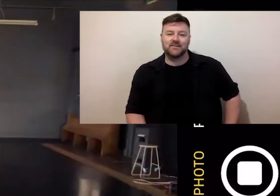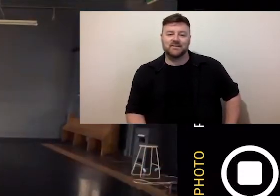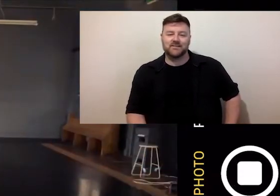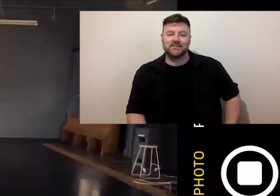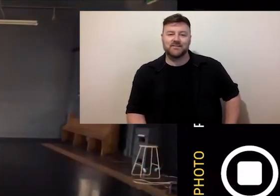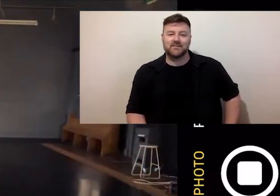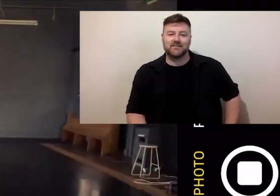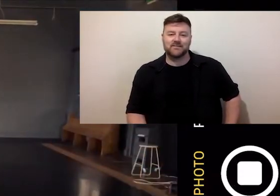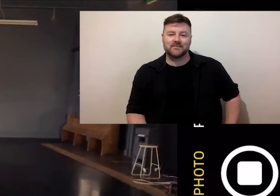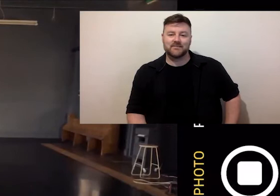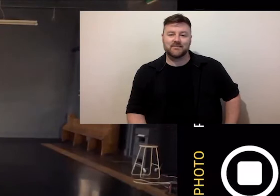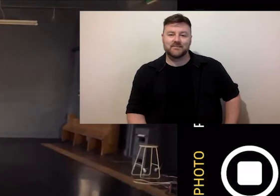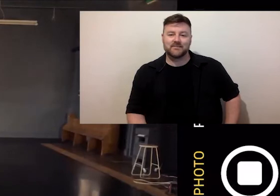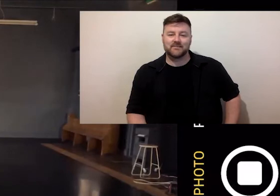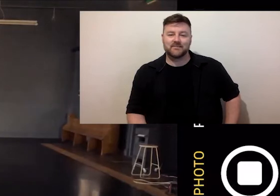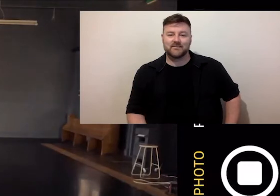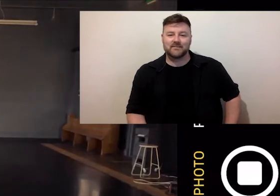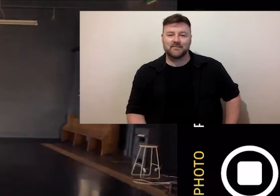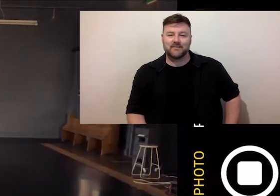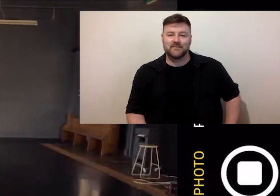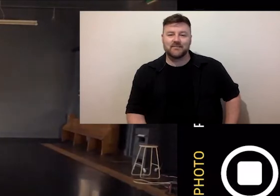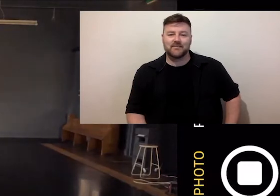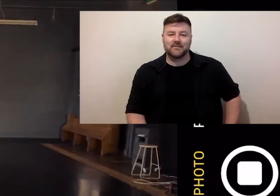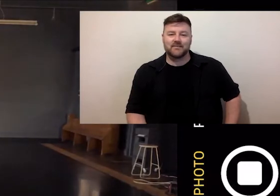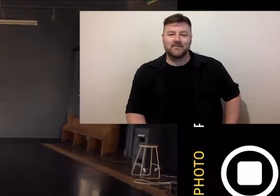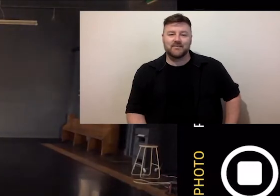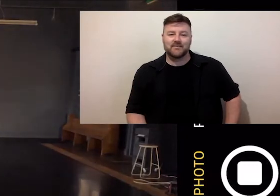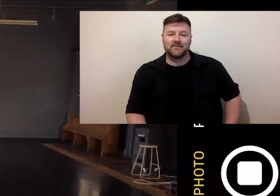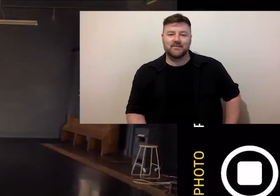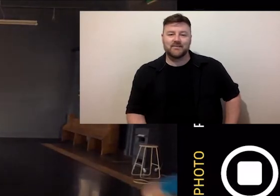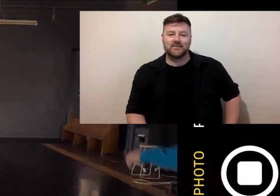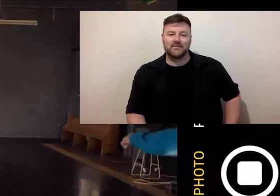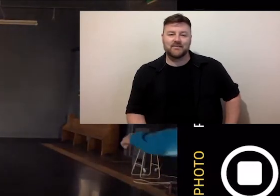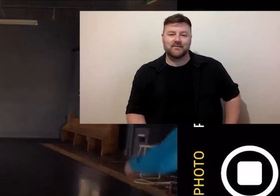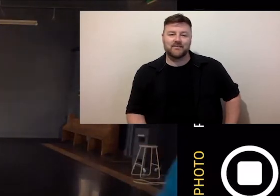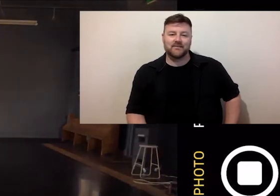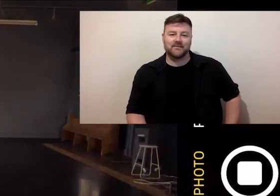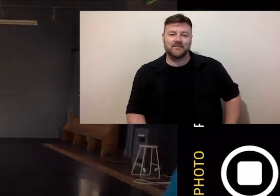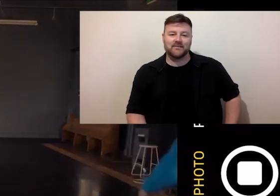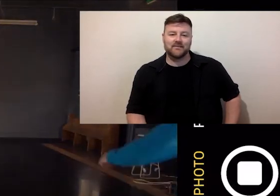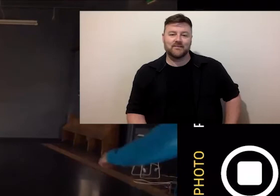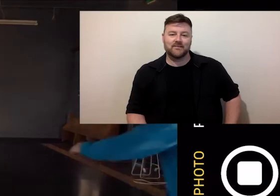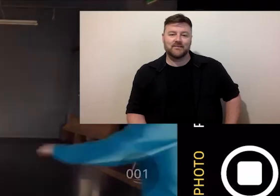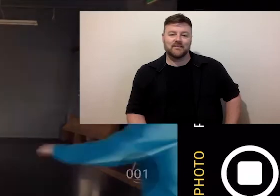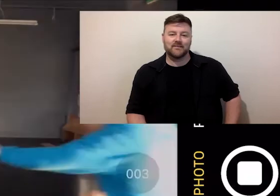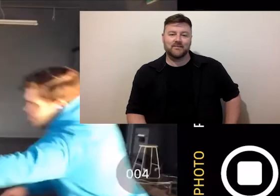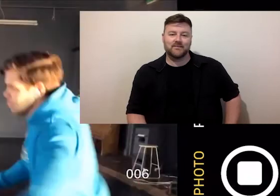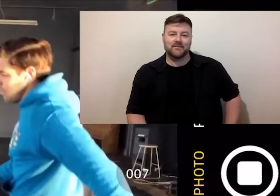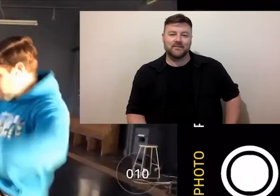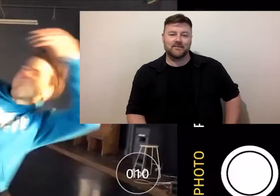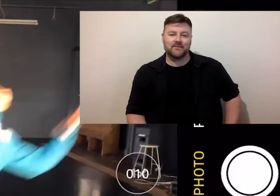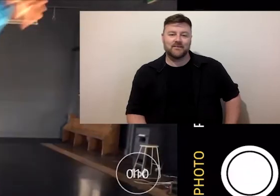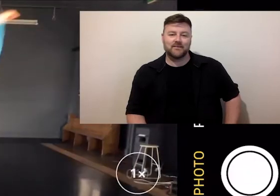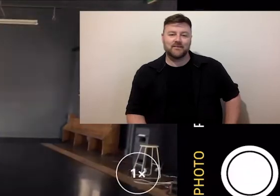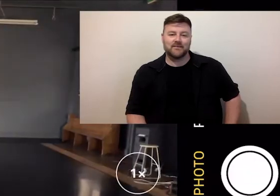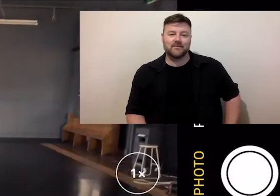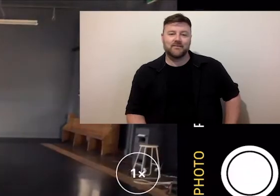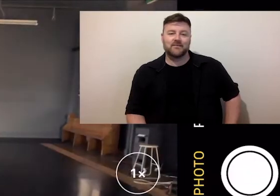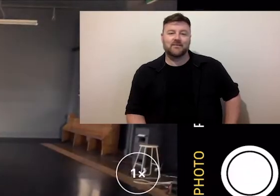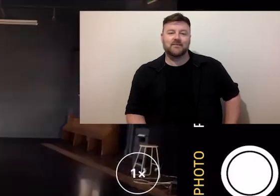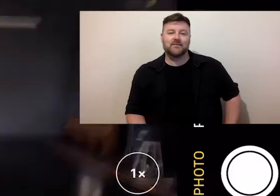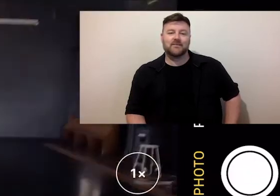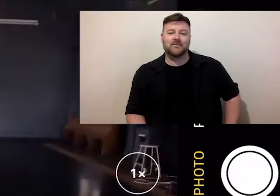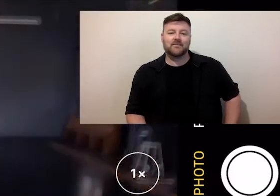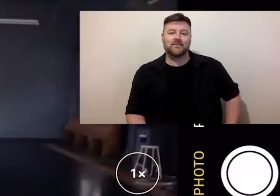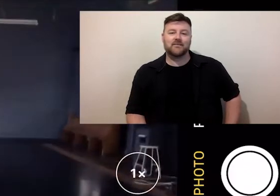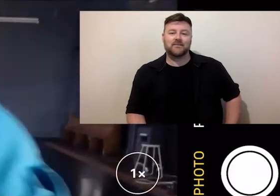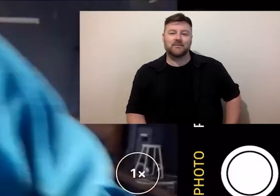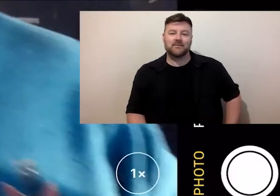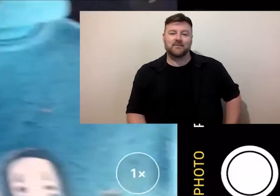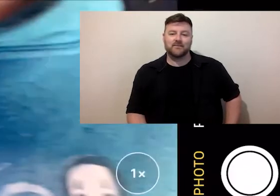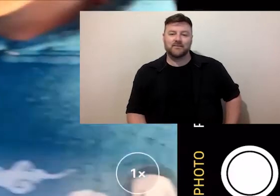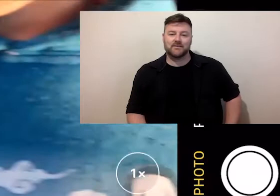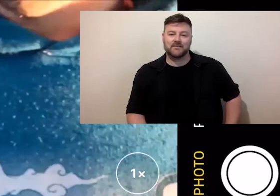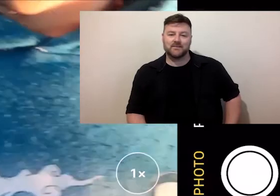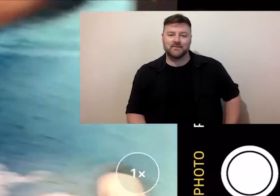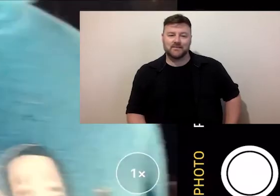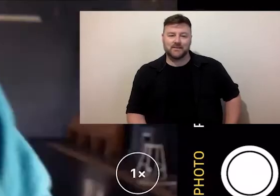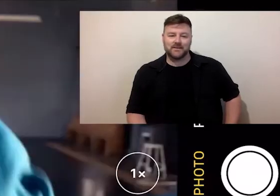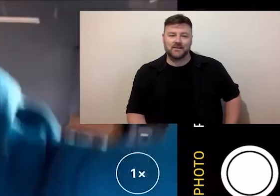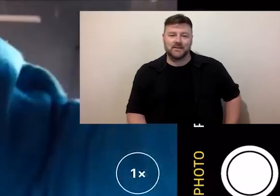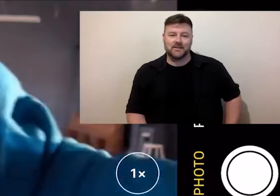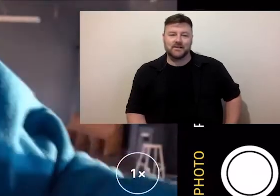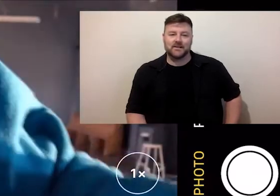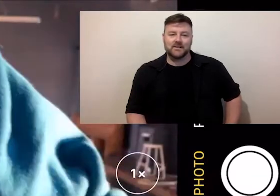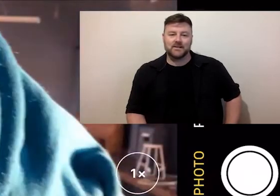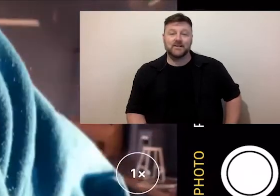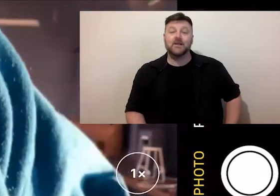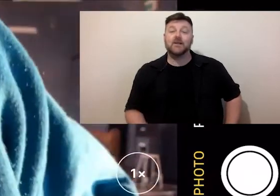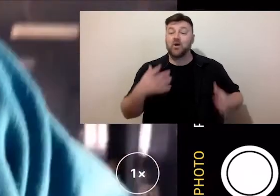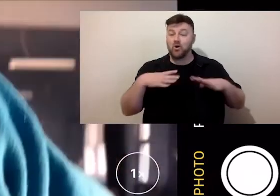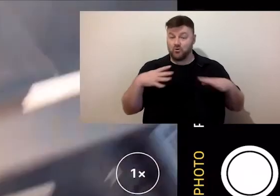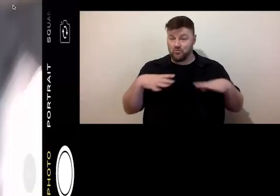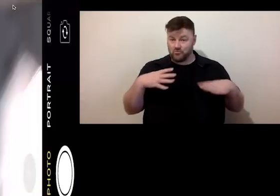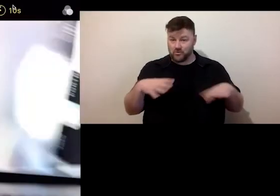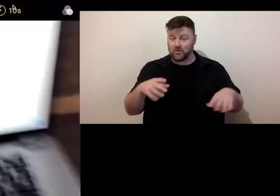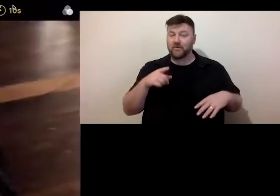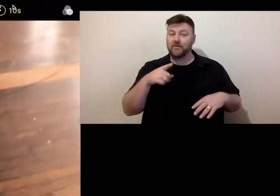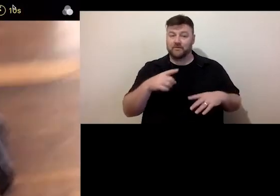Also, I find the costume that you wear - especially the shoes